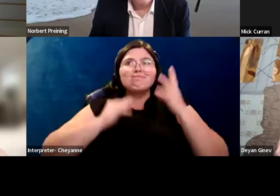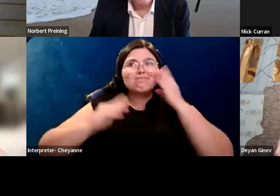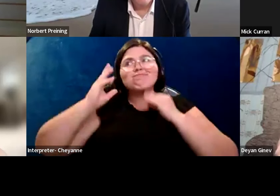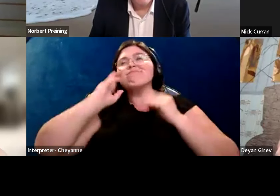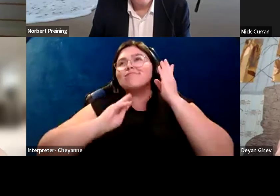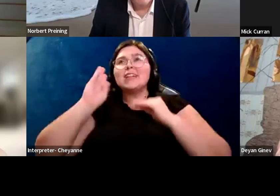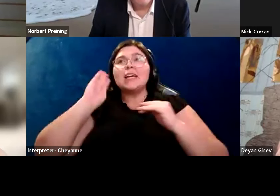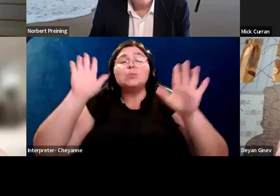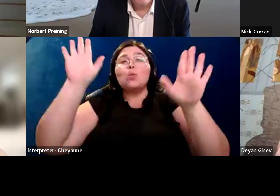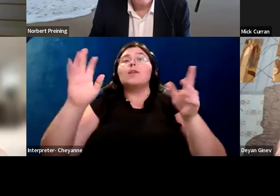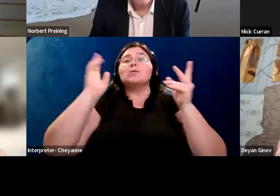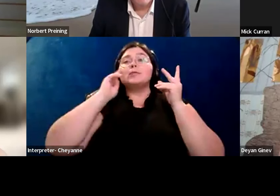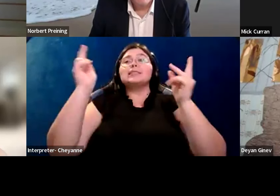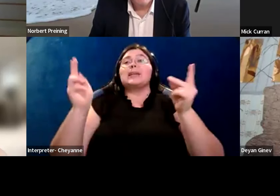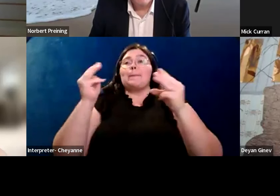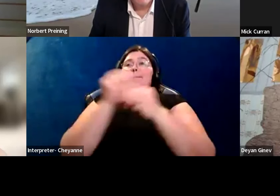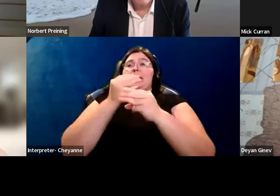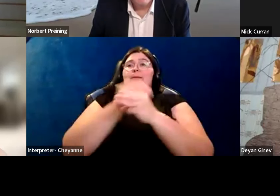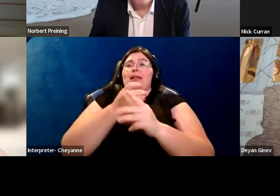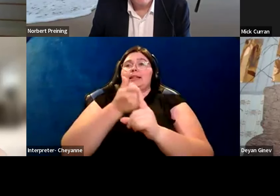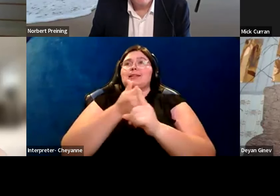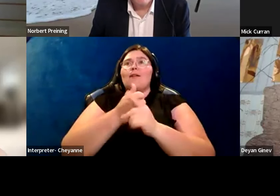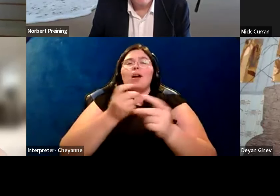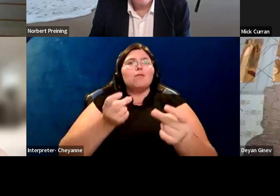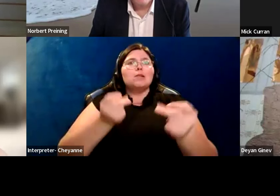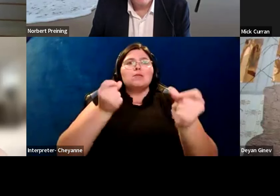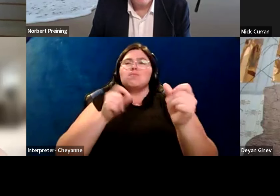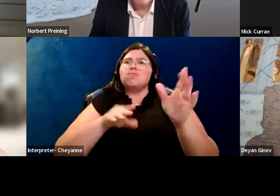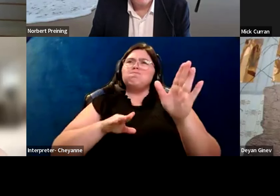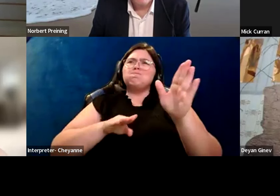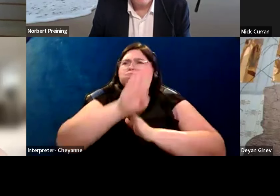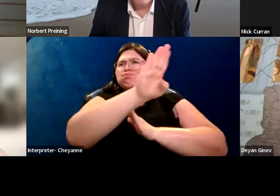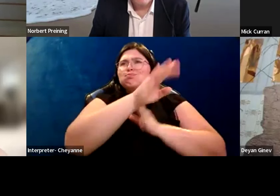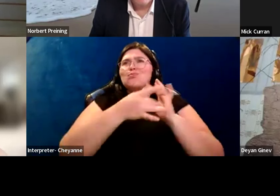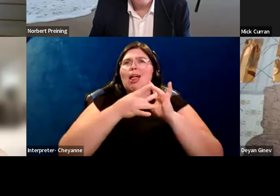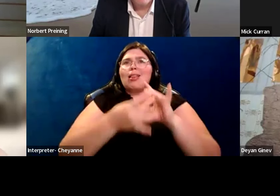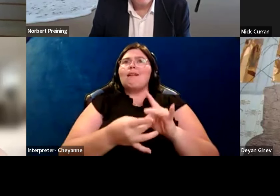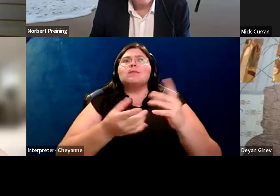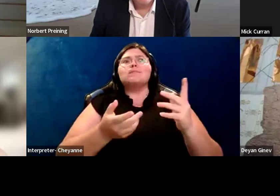wonderful to see mathematics suddenly take off in terms of things like MathPlayer